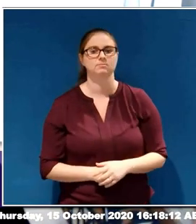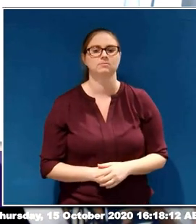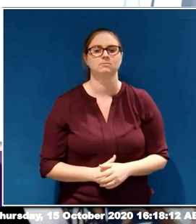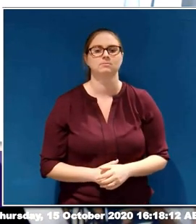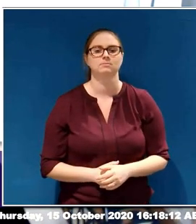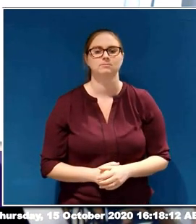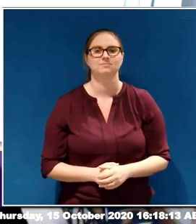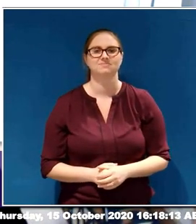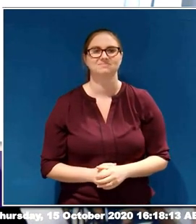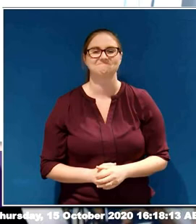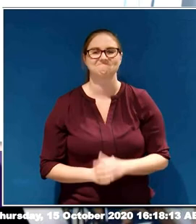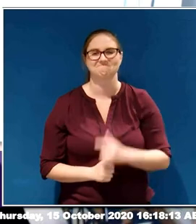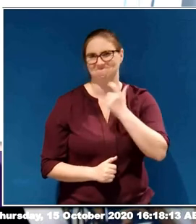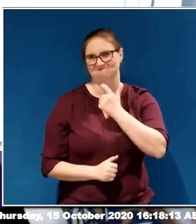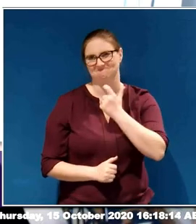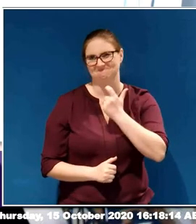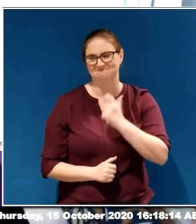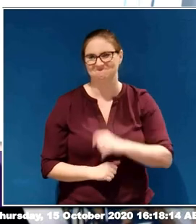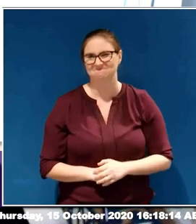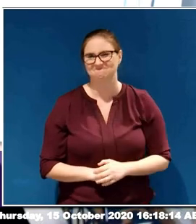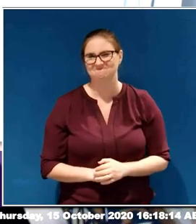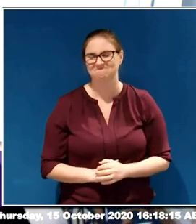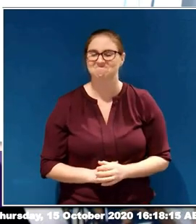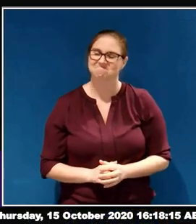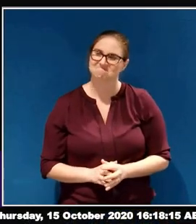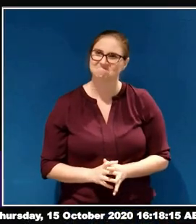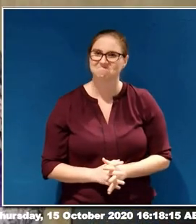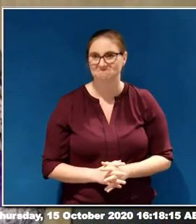I think that's one of my recommendations.